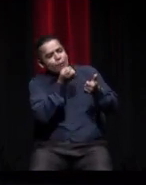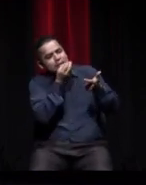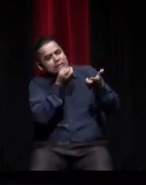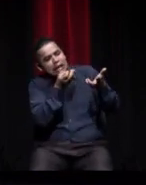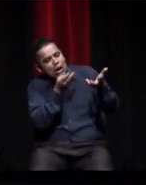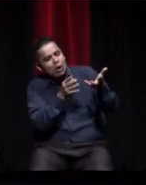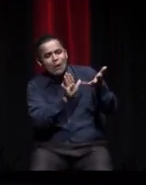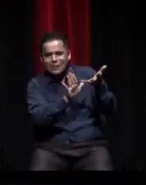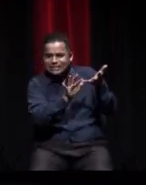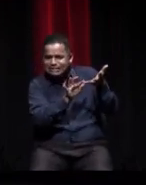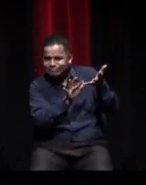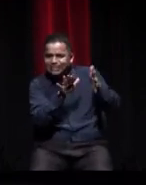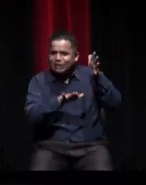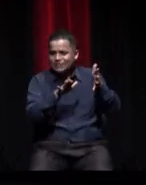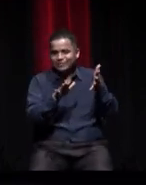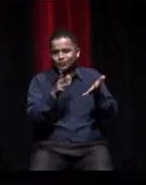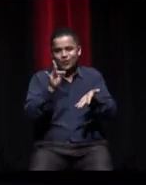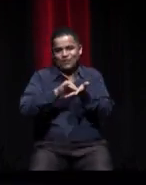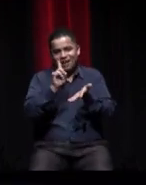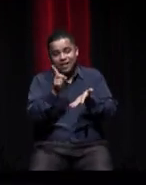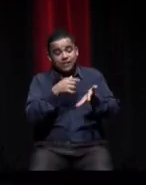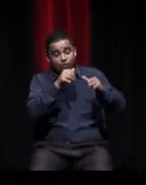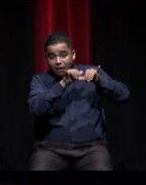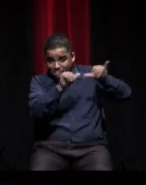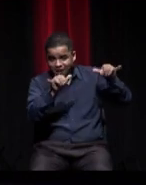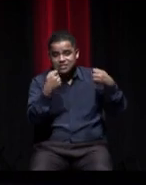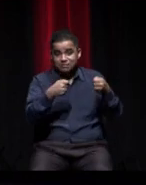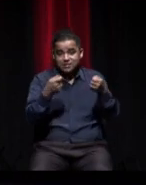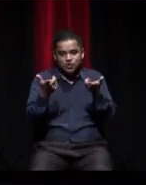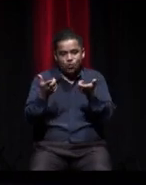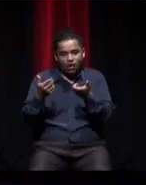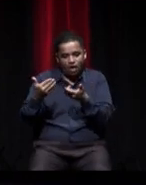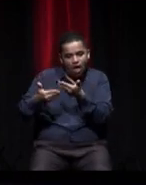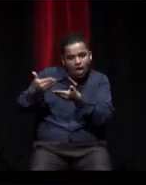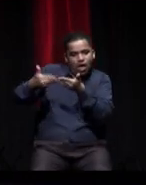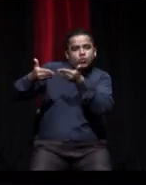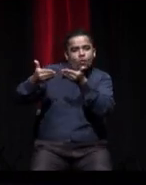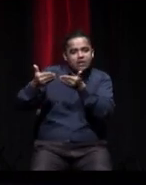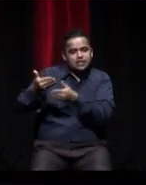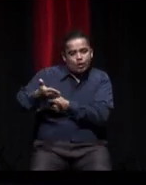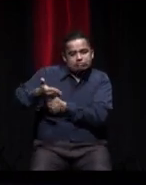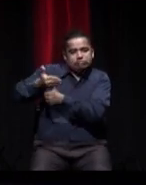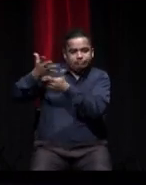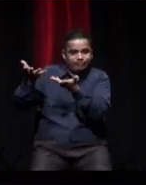which is the truth of the facts, the press needs to update itself permanently. It's an endless speech.